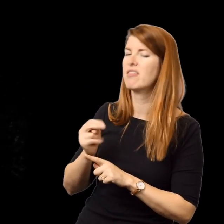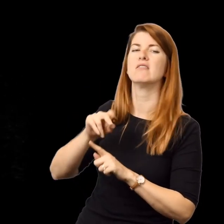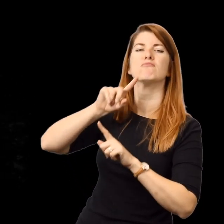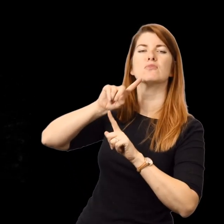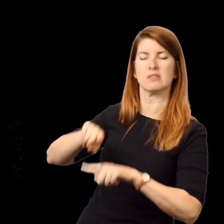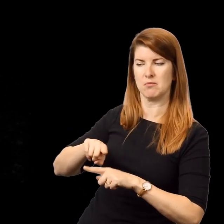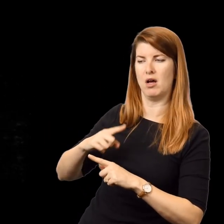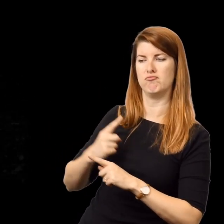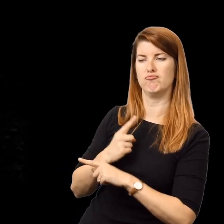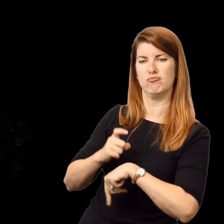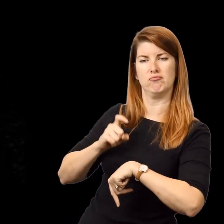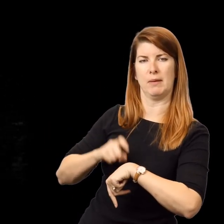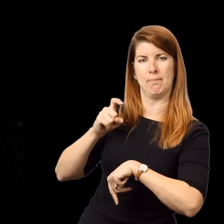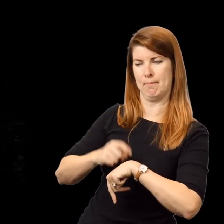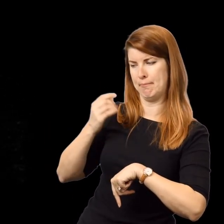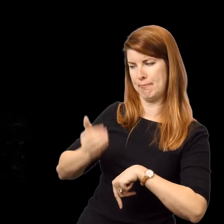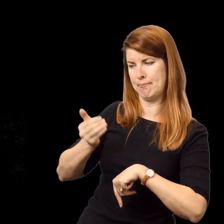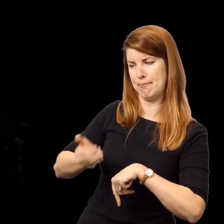and they respond to the child in a timely fashion.